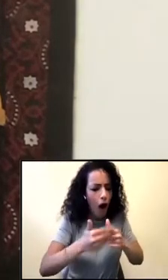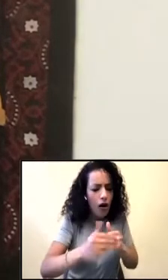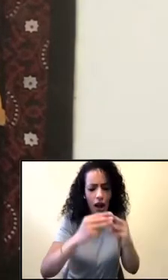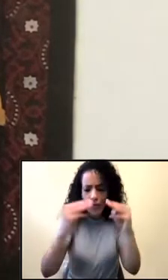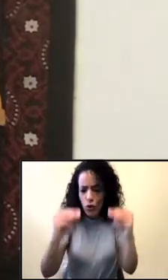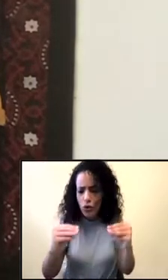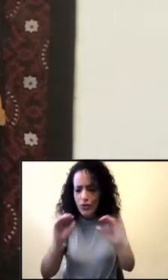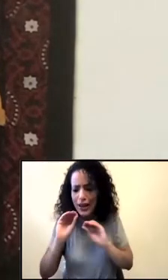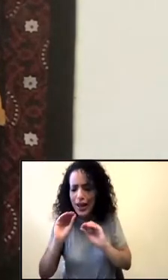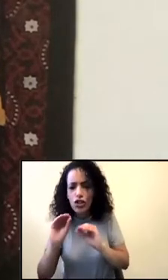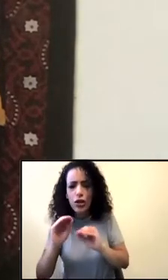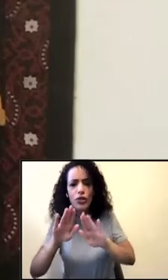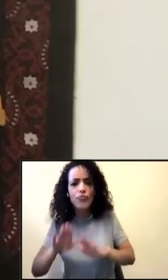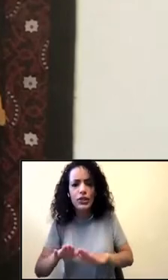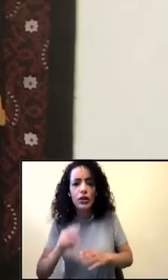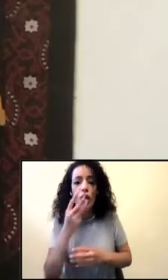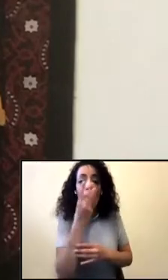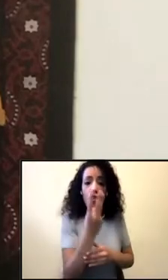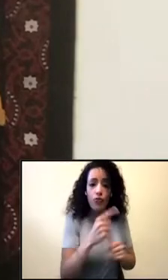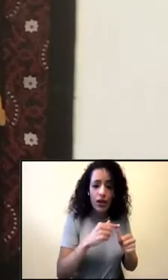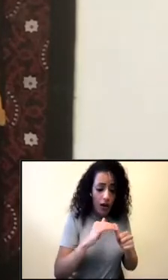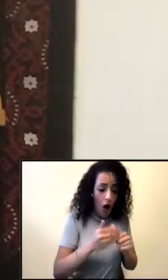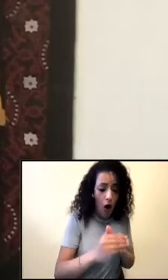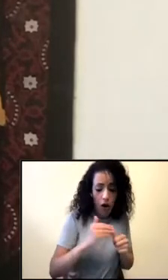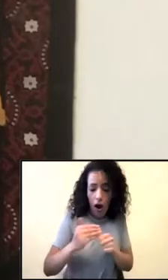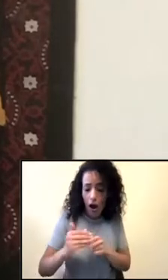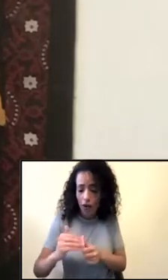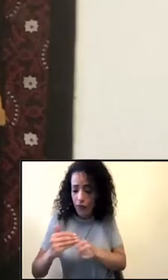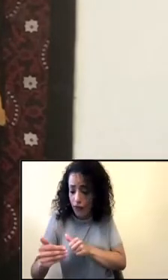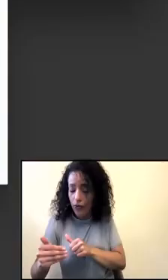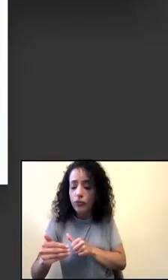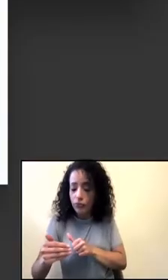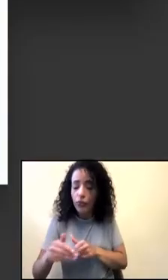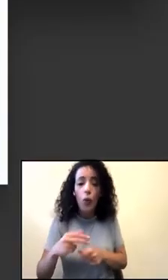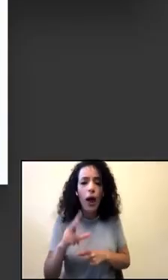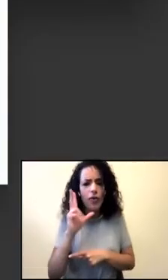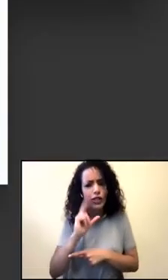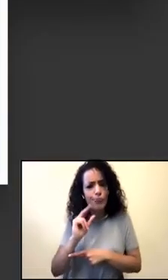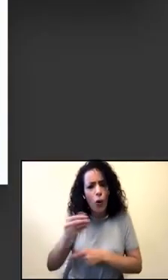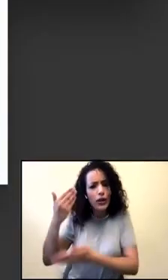There are three archive collections consisting of oral history interviews, personal documents,